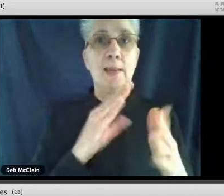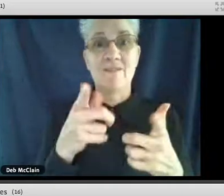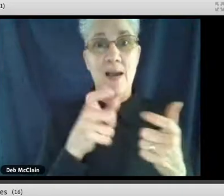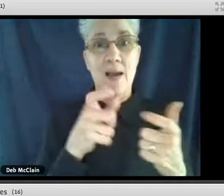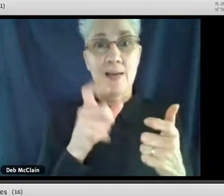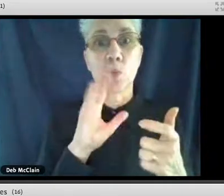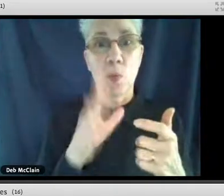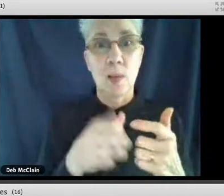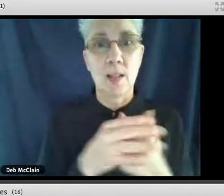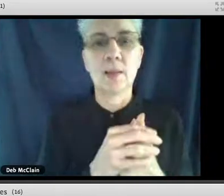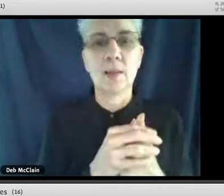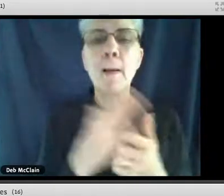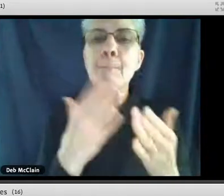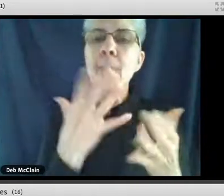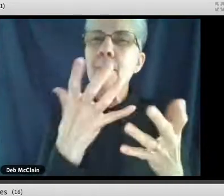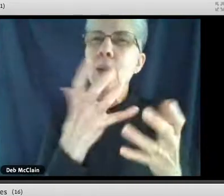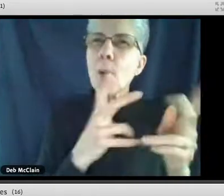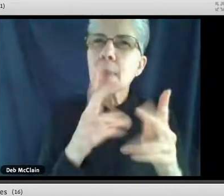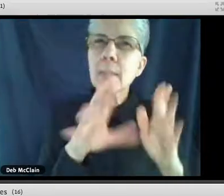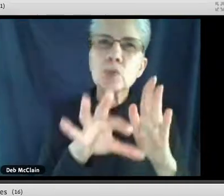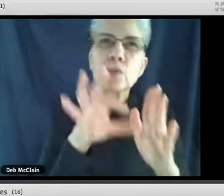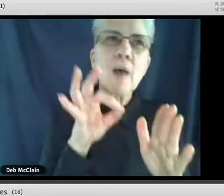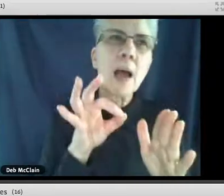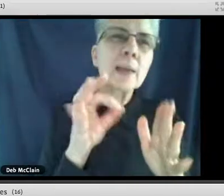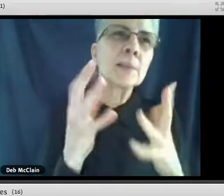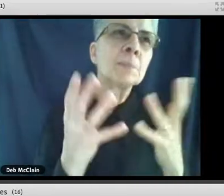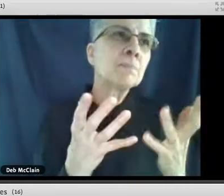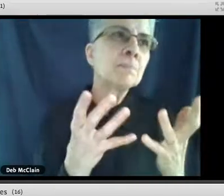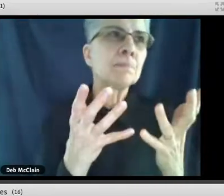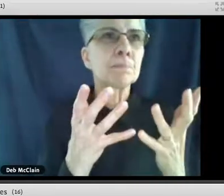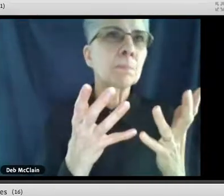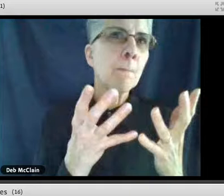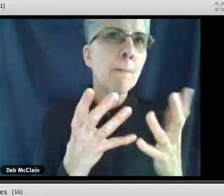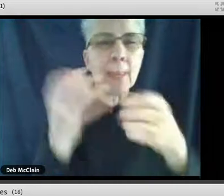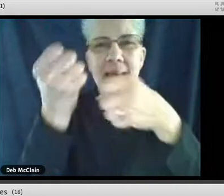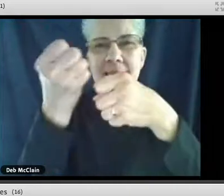So maybe I want people to find... download an e-book.